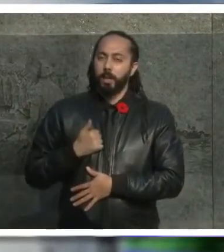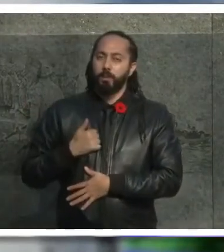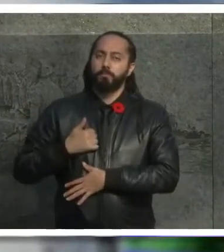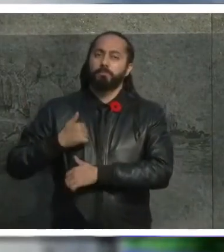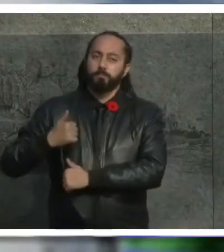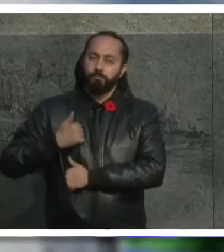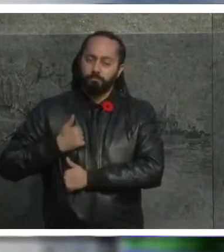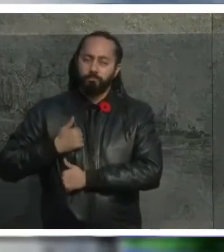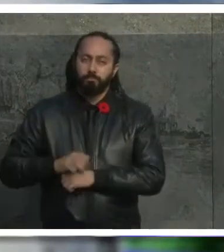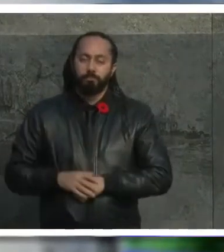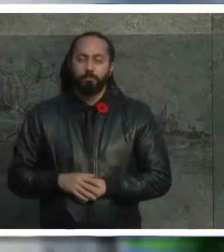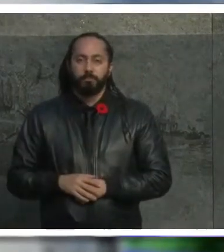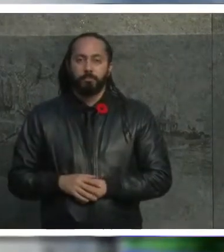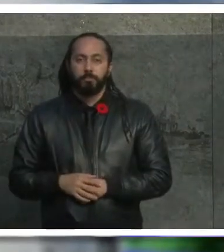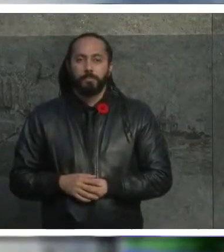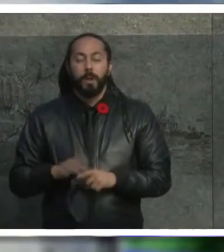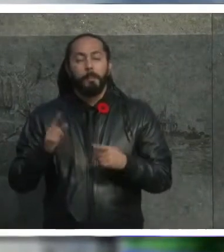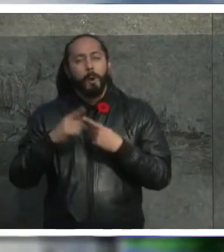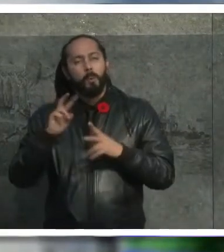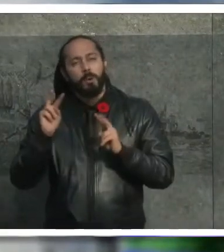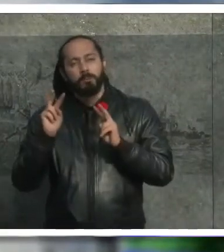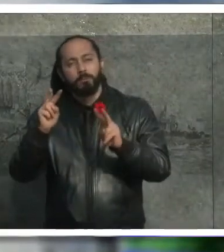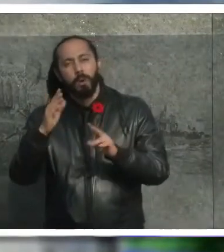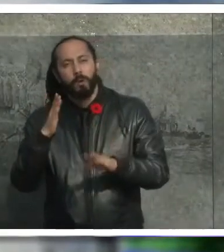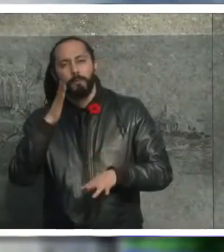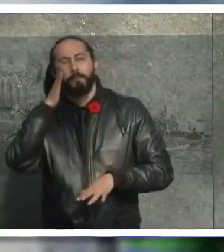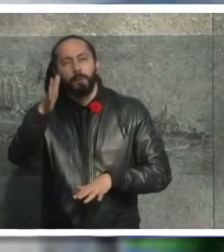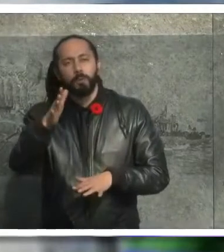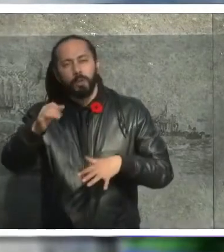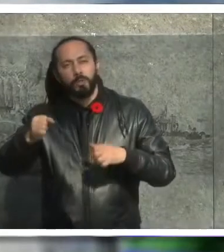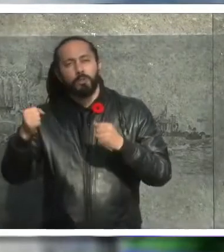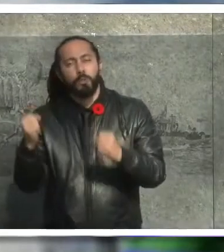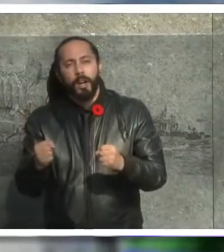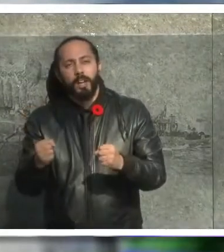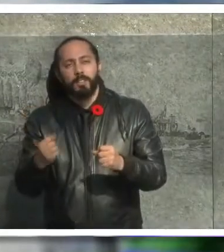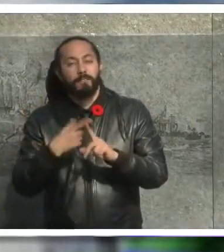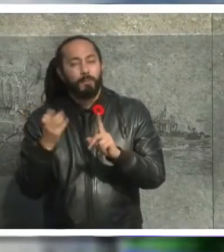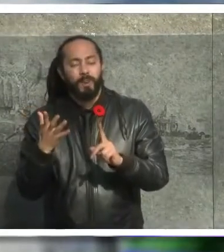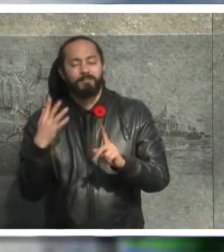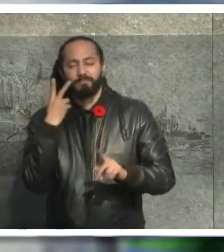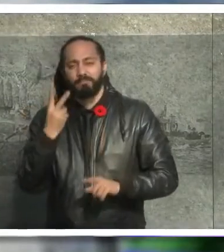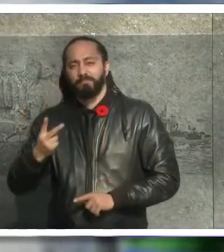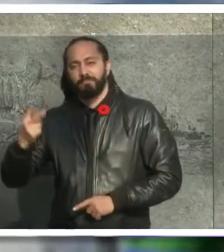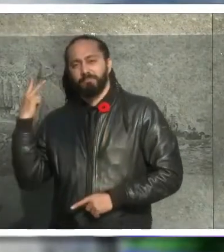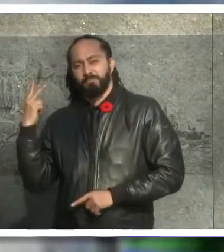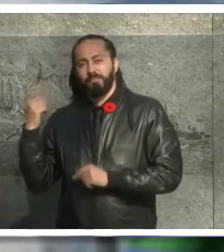and valour of those who served in the first half of the 21st century is shown in the dedication